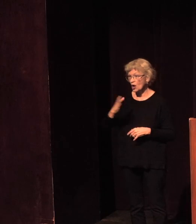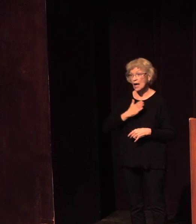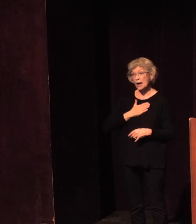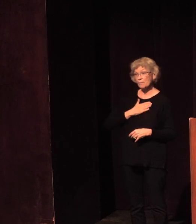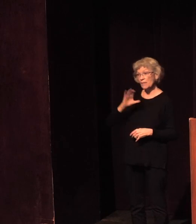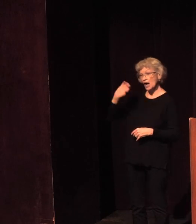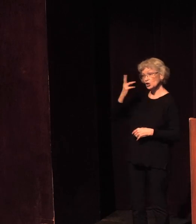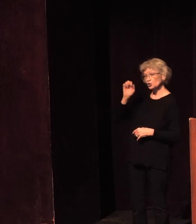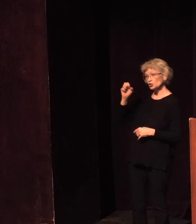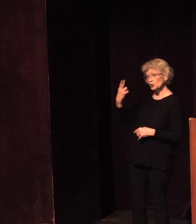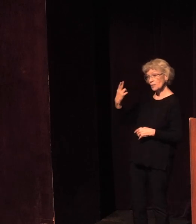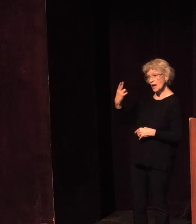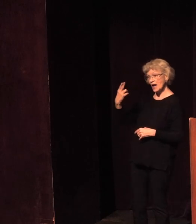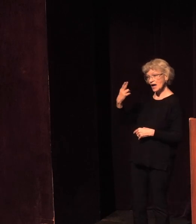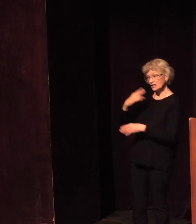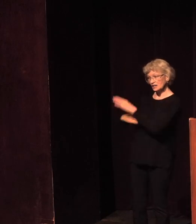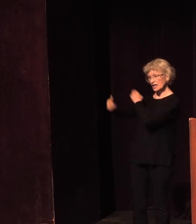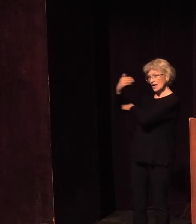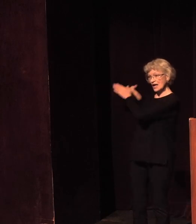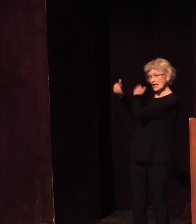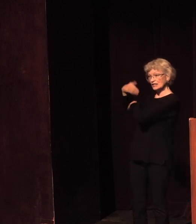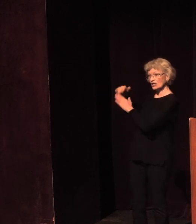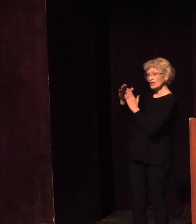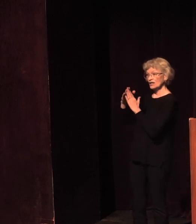Good health and well wishes to all of you. My name is Annette Cordova.